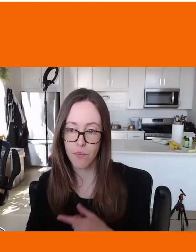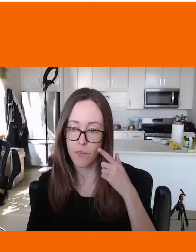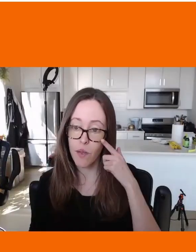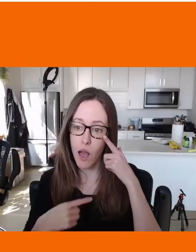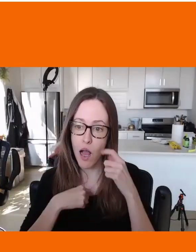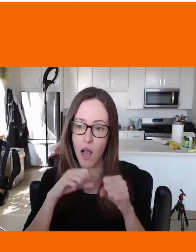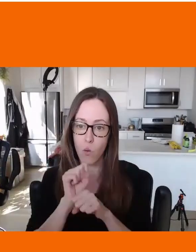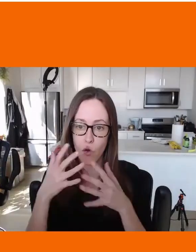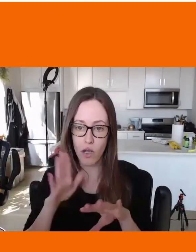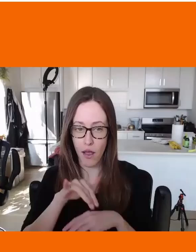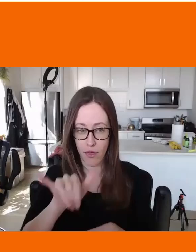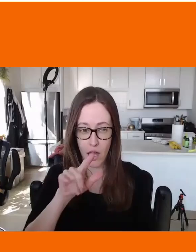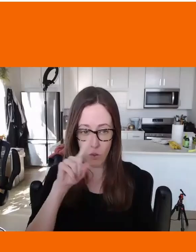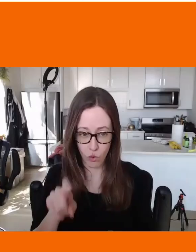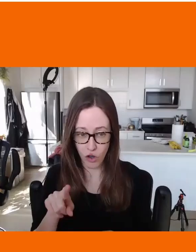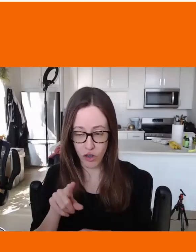I worked on this question.